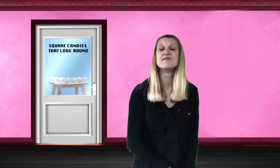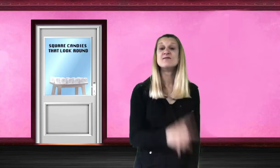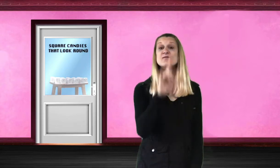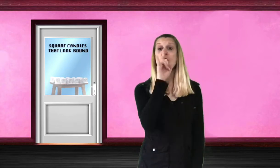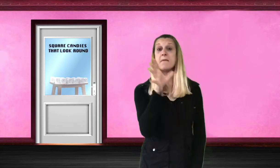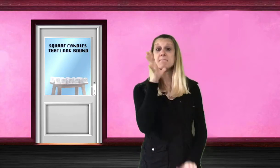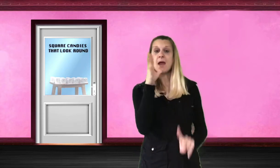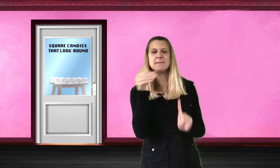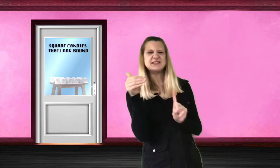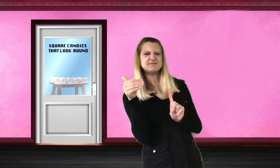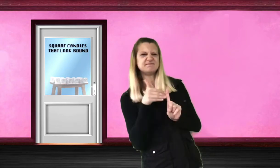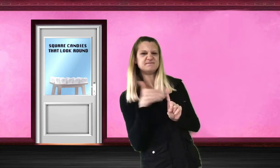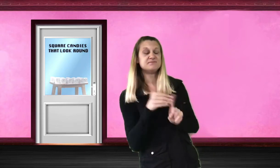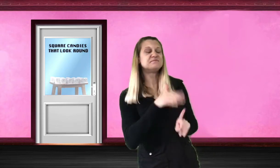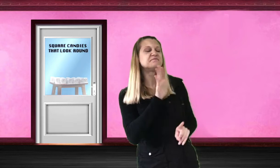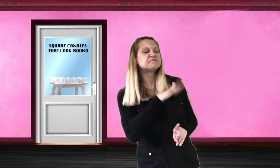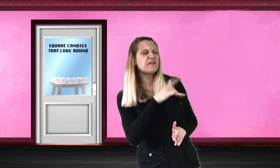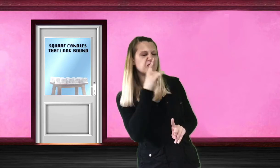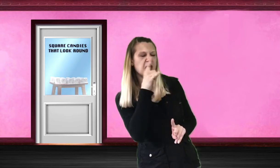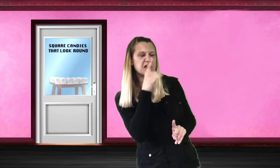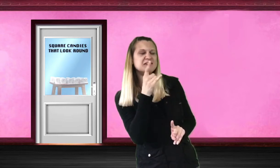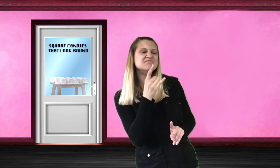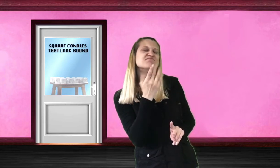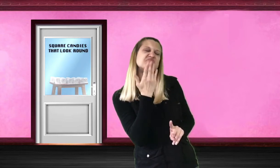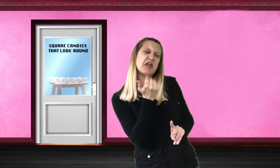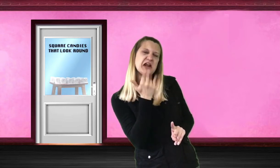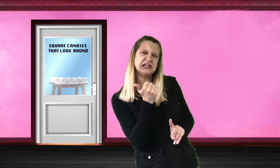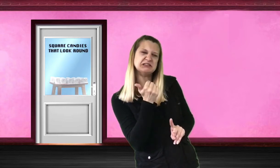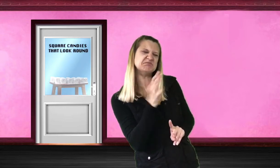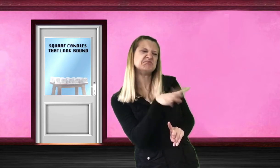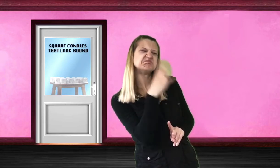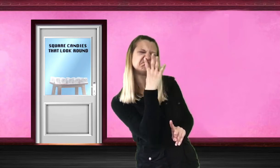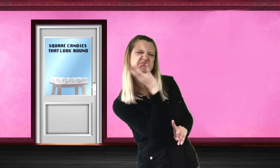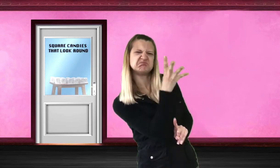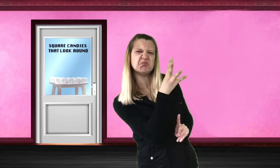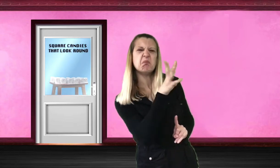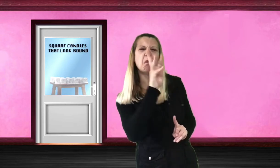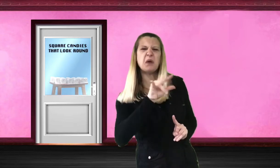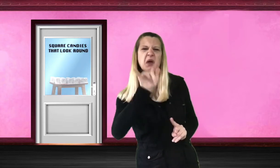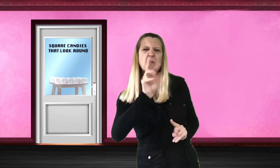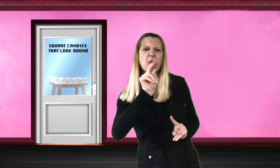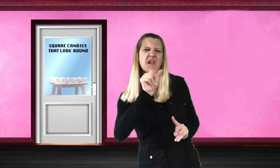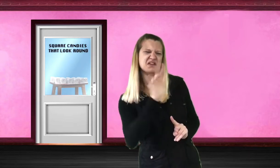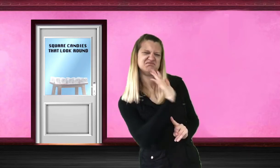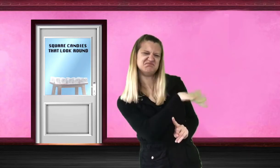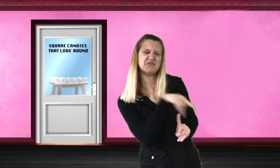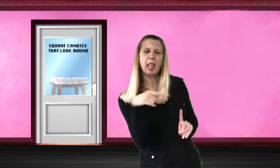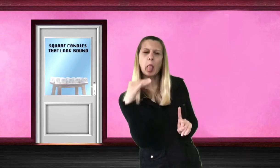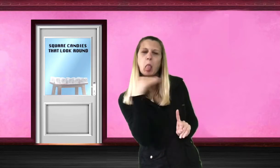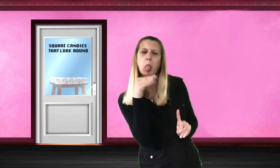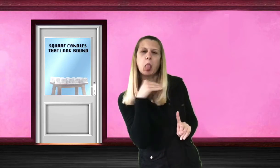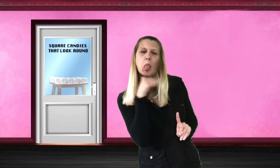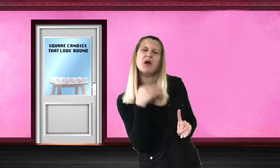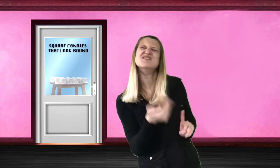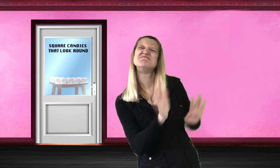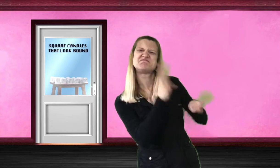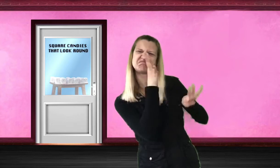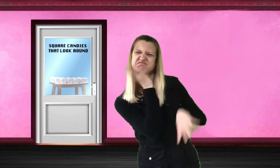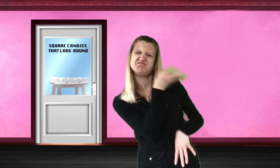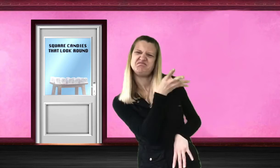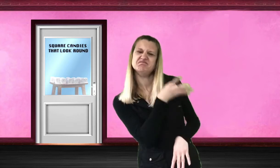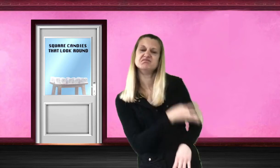"Veruca, darling," said Mrs. Salt, "pay no attention to Mr. Wonka! He’s lying to you!"